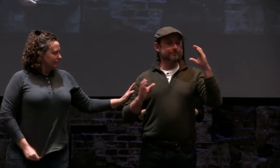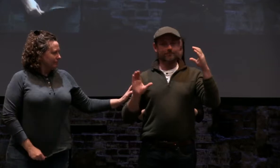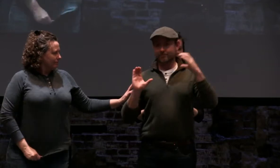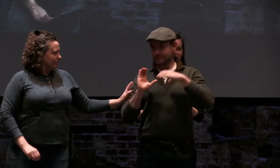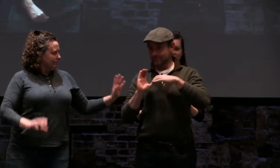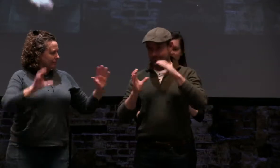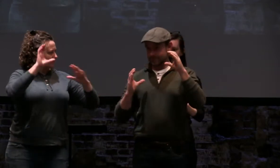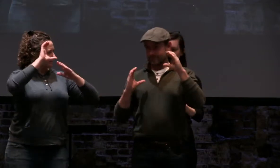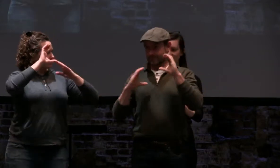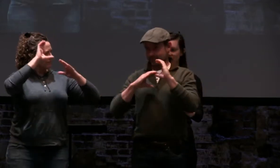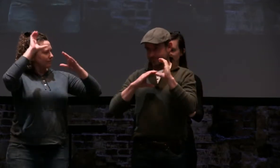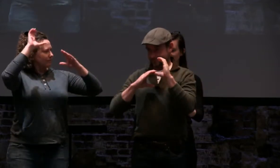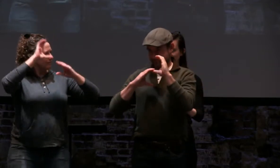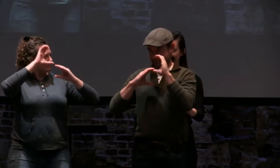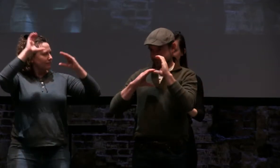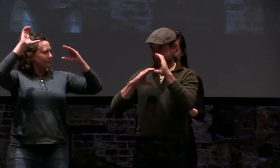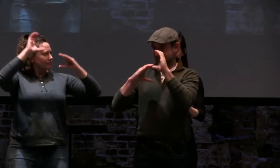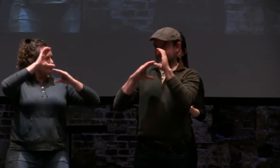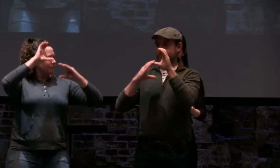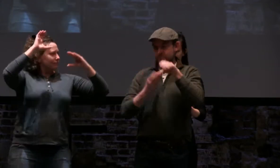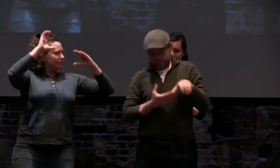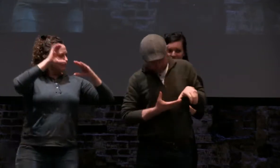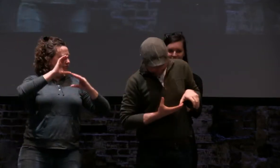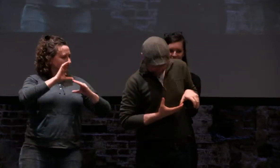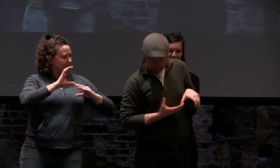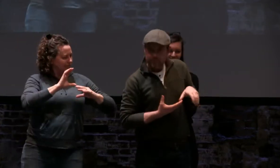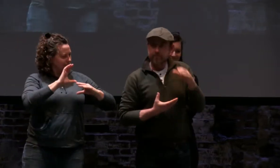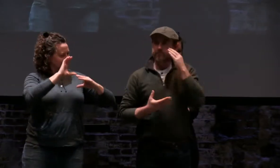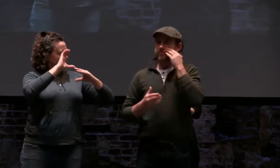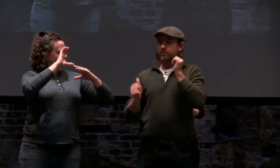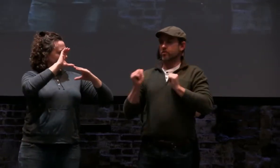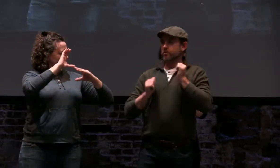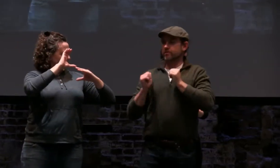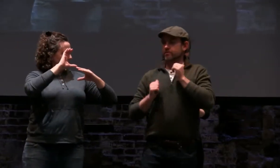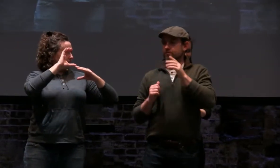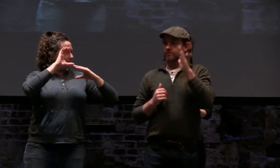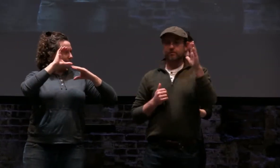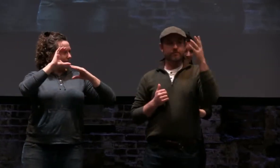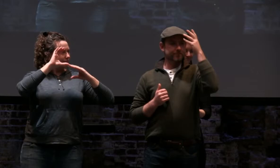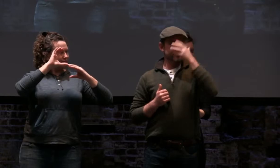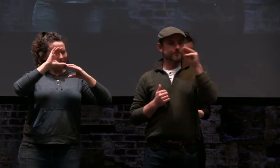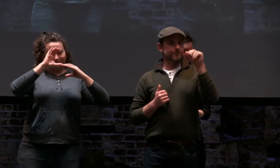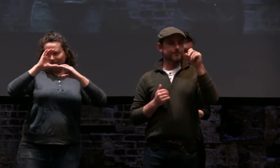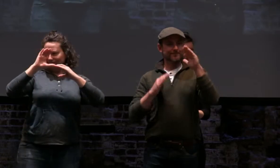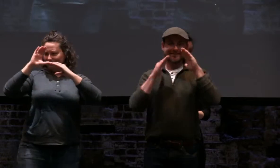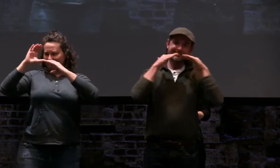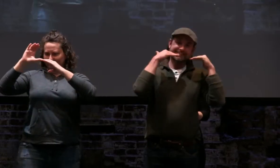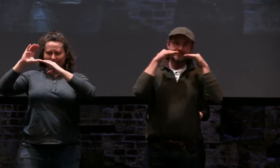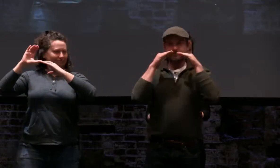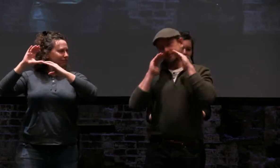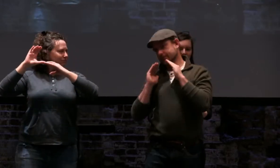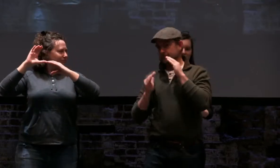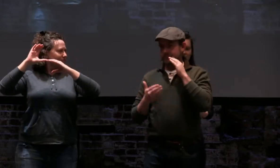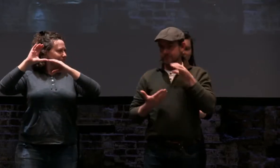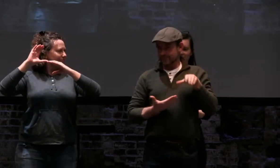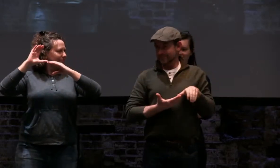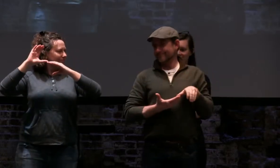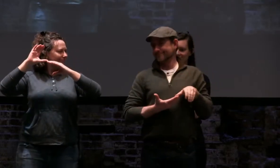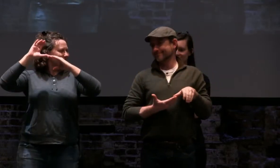Hi, I am representing the group that is establishing an organization and this is the sign we came up with